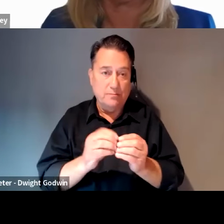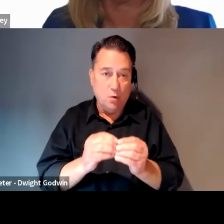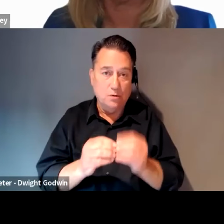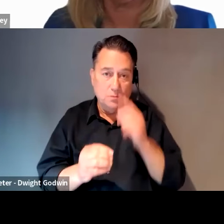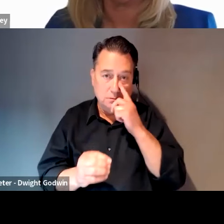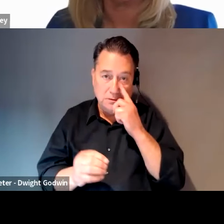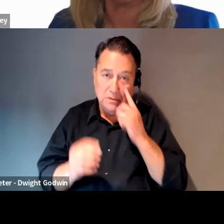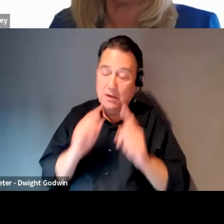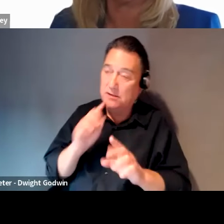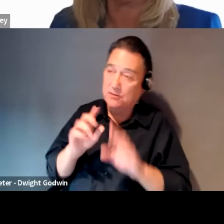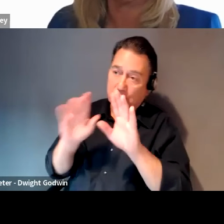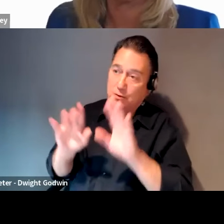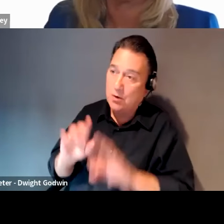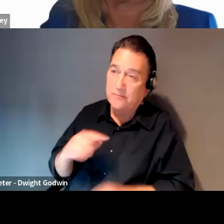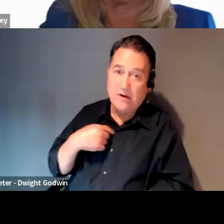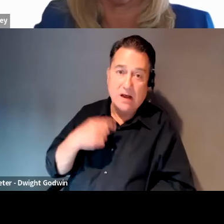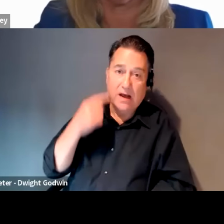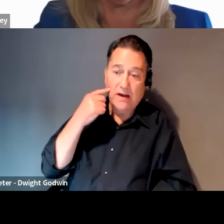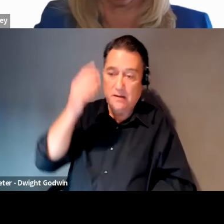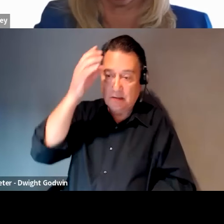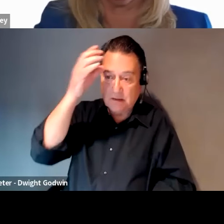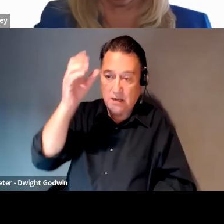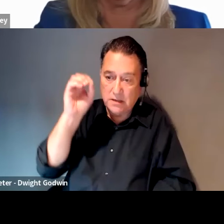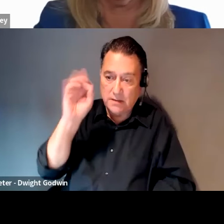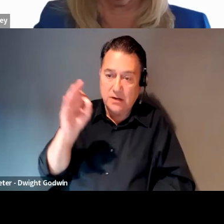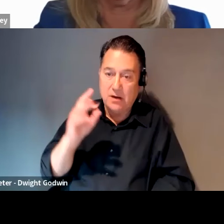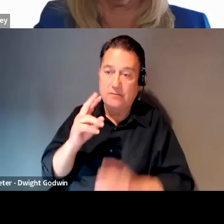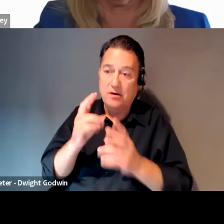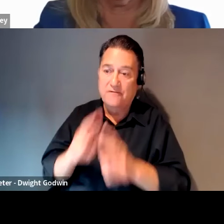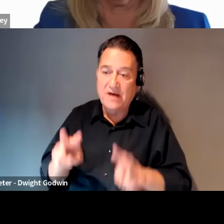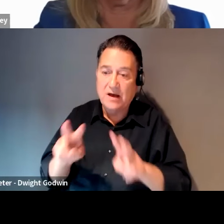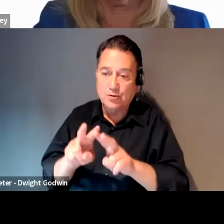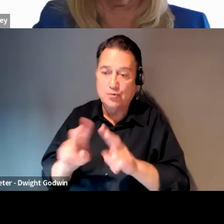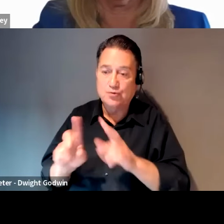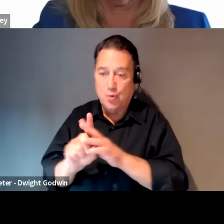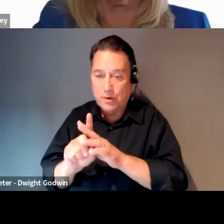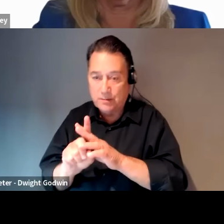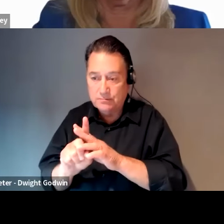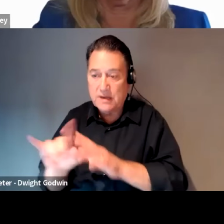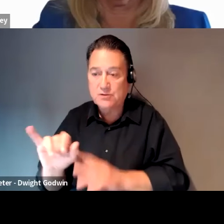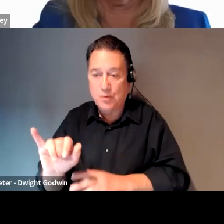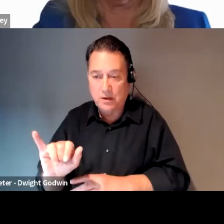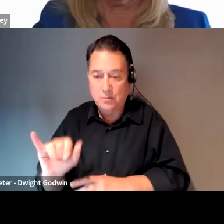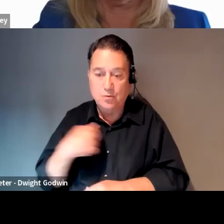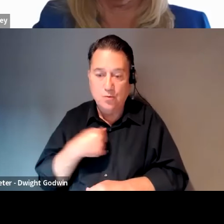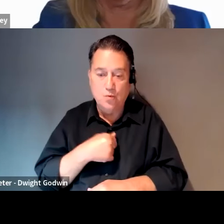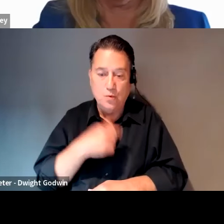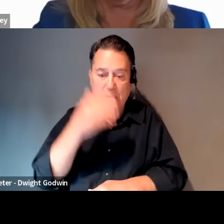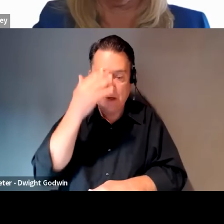And I hear this concept of kind of values come out as well. We know that this work is not for everyone.